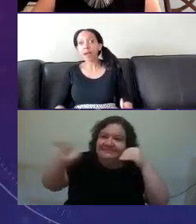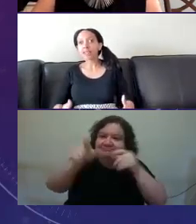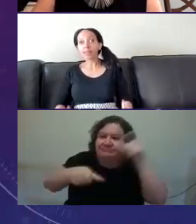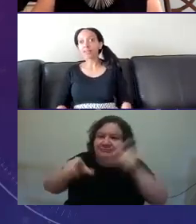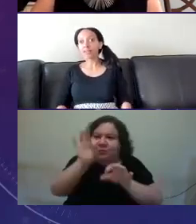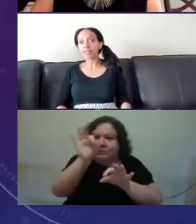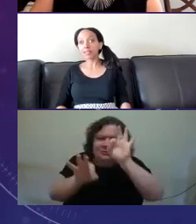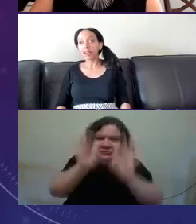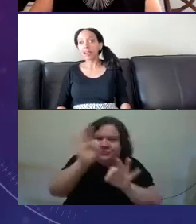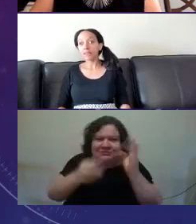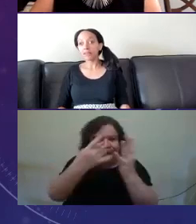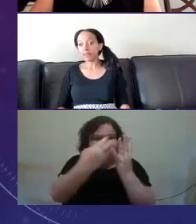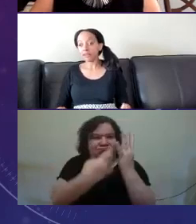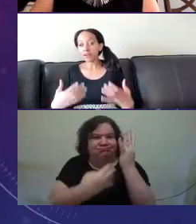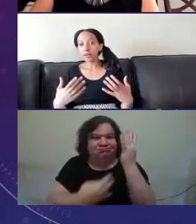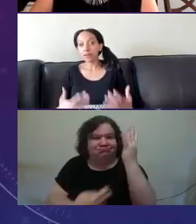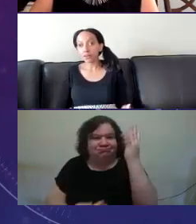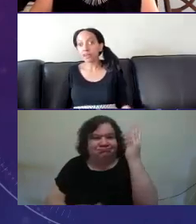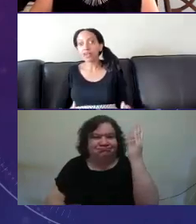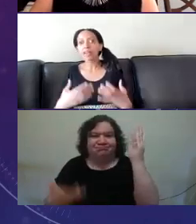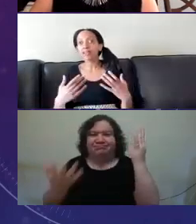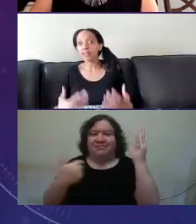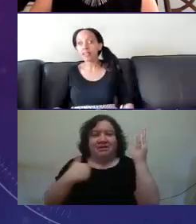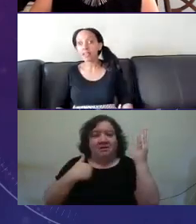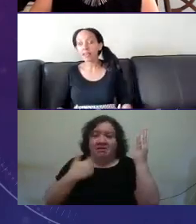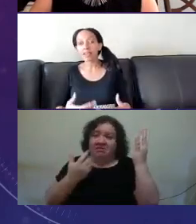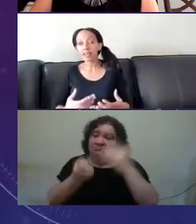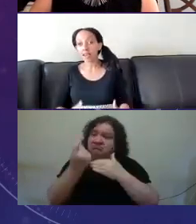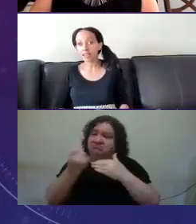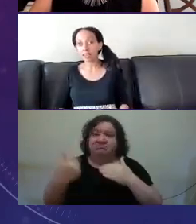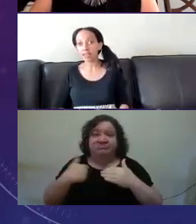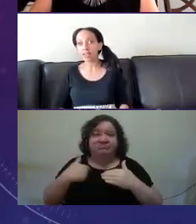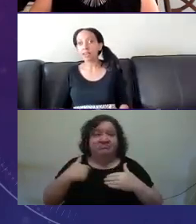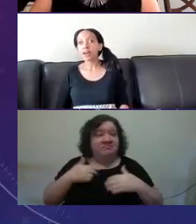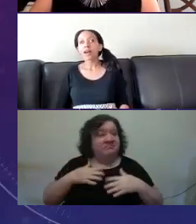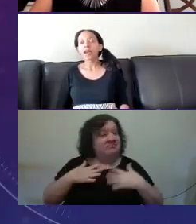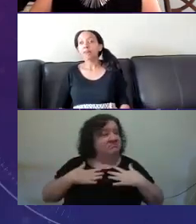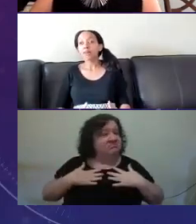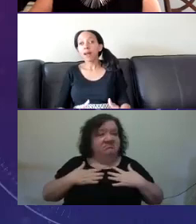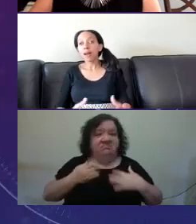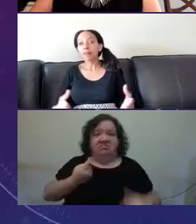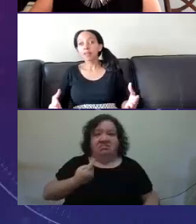questions you feel heard and seen and connected if people have more questions